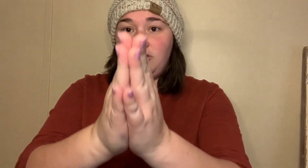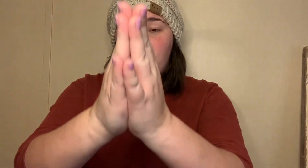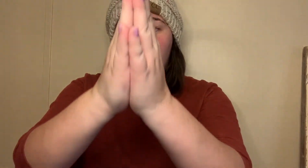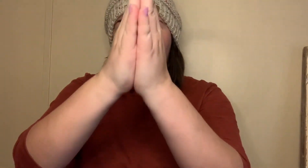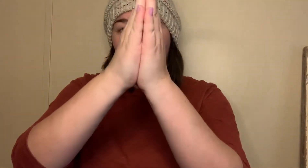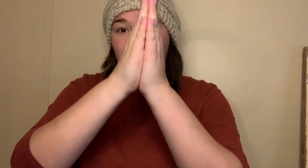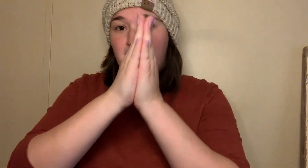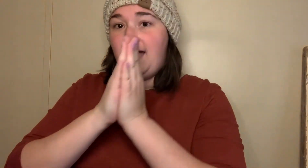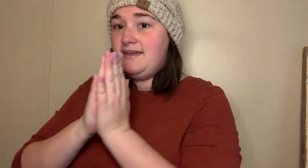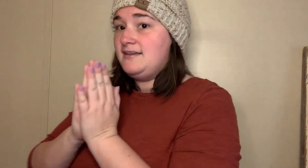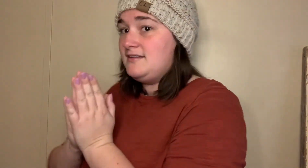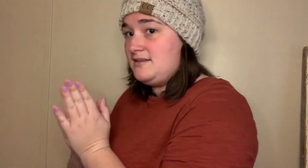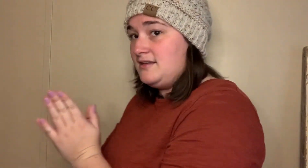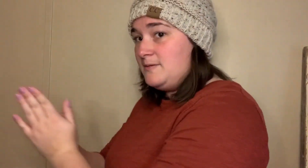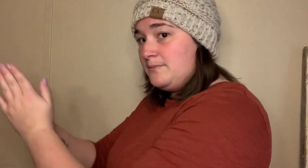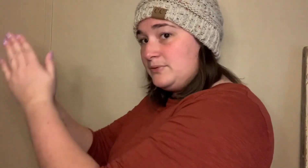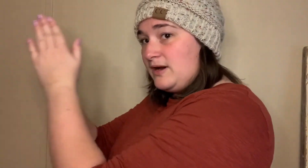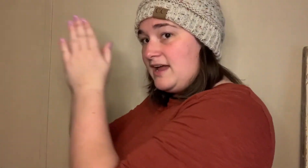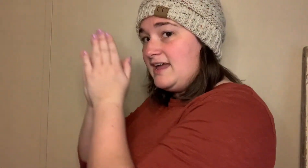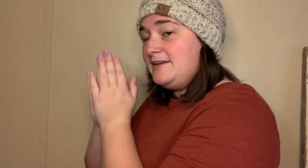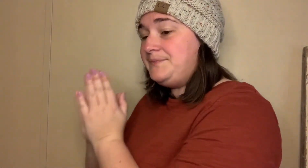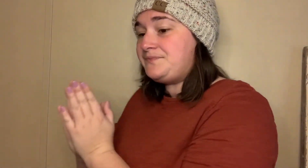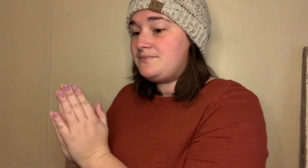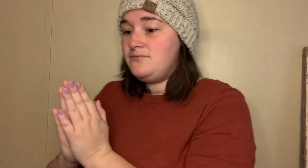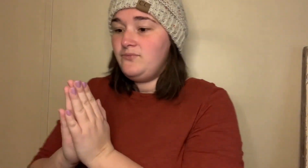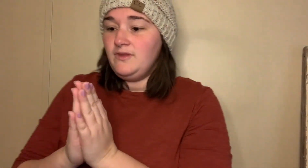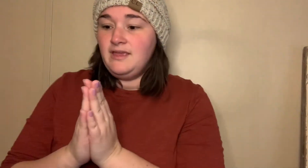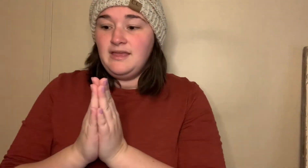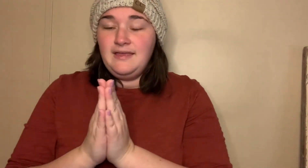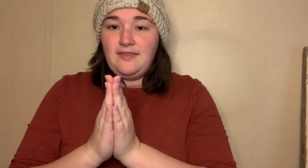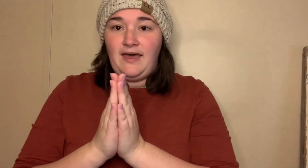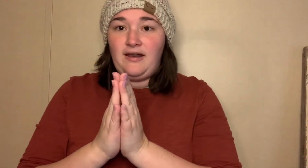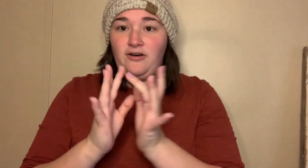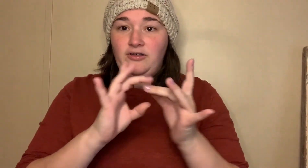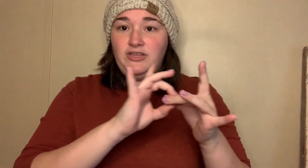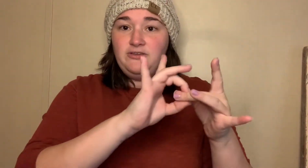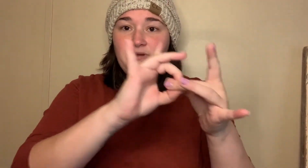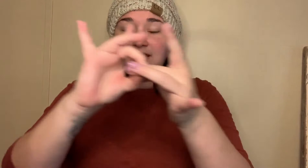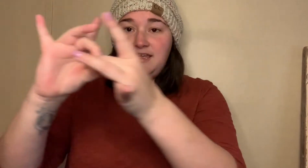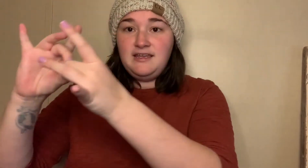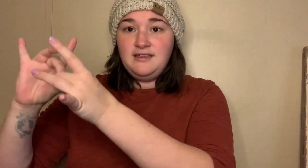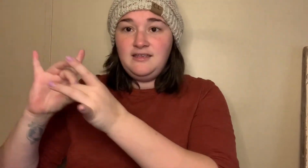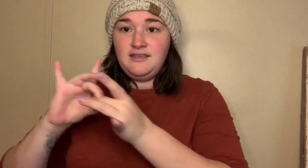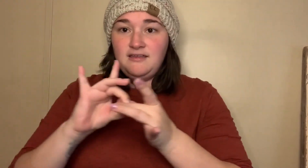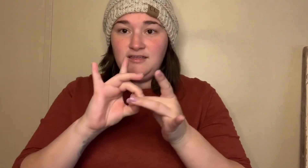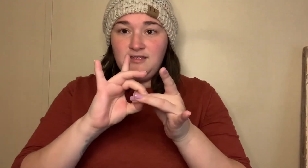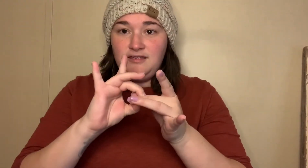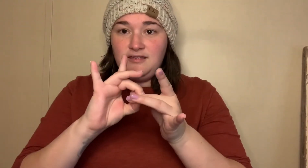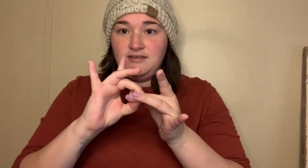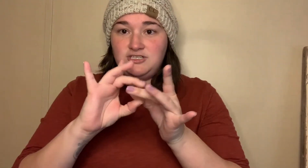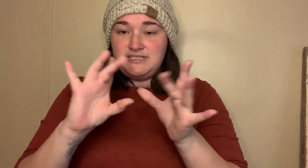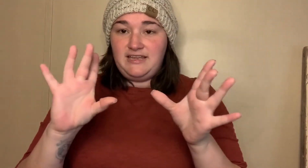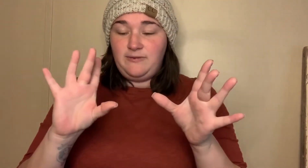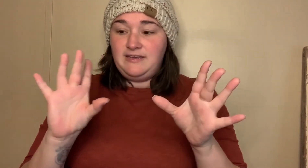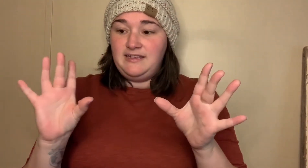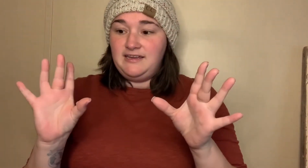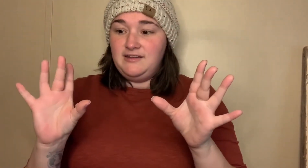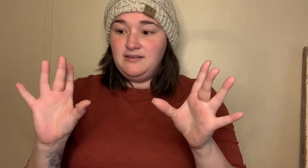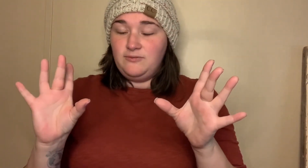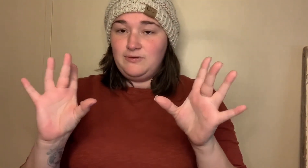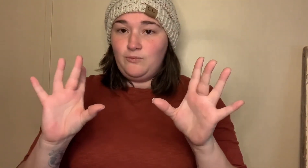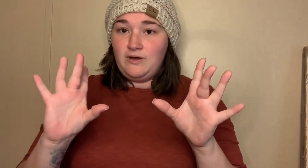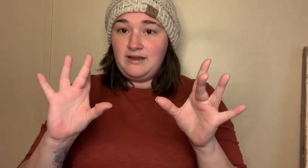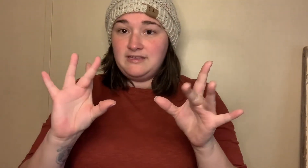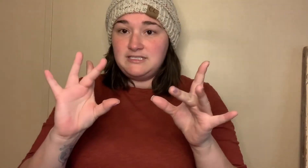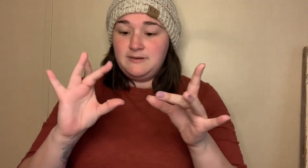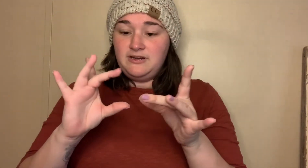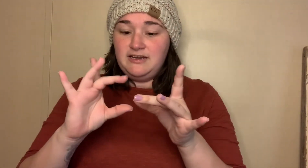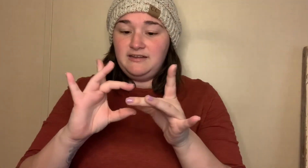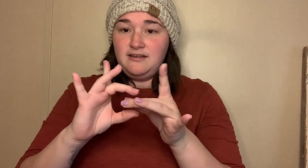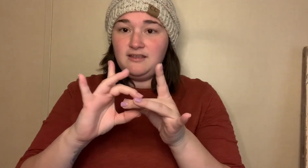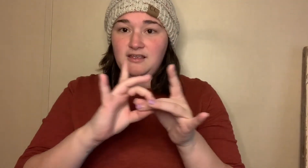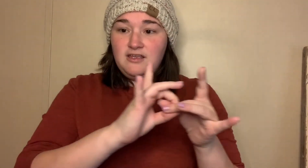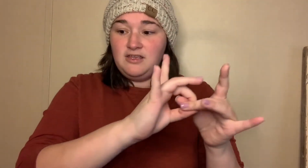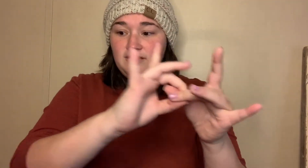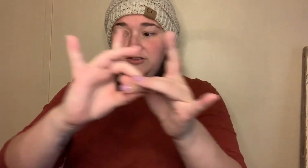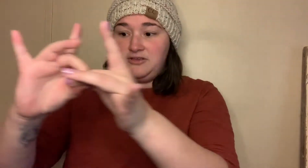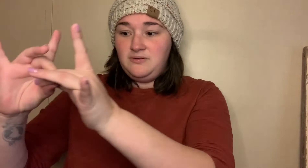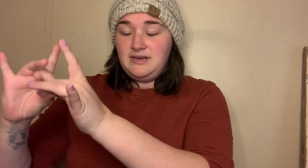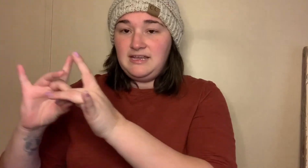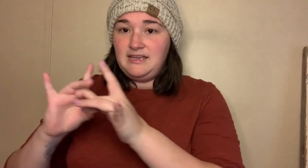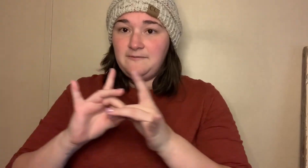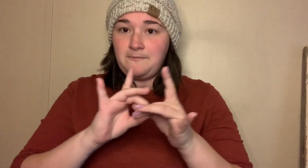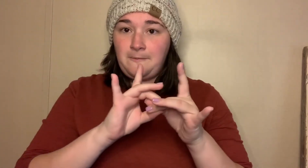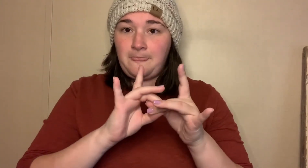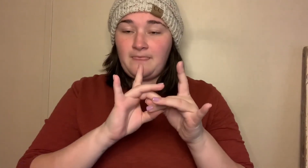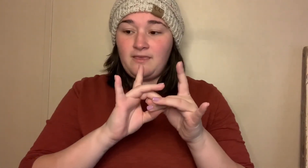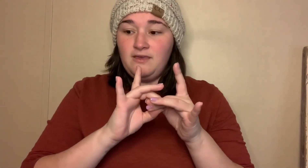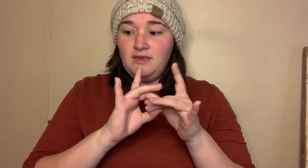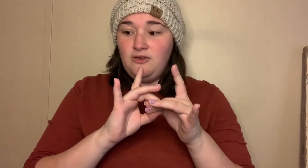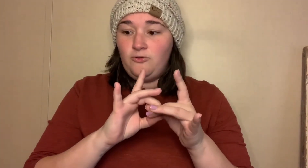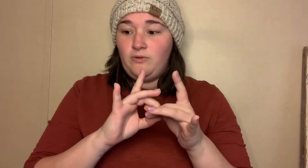go forward and back pray that all unity just like we did with one in the spirit unity will